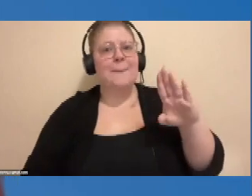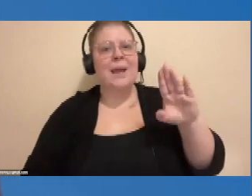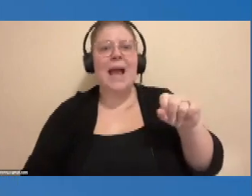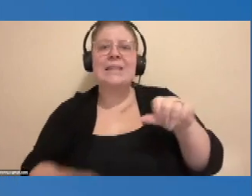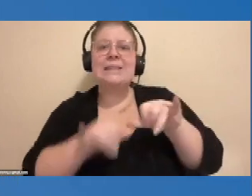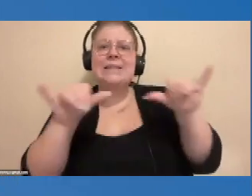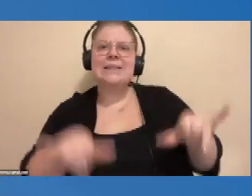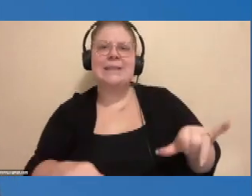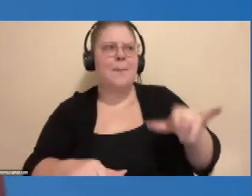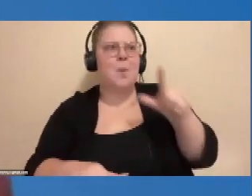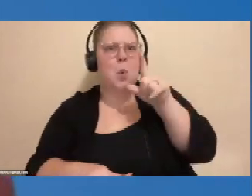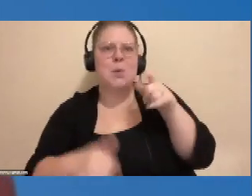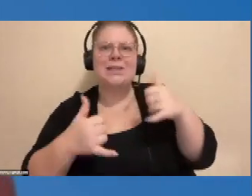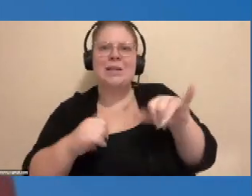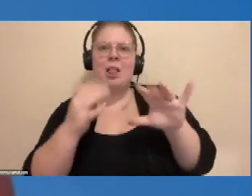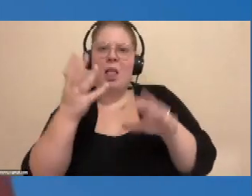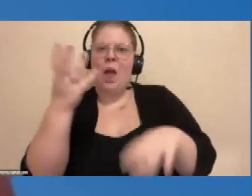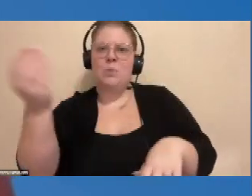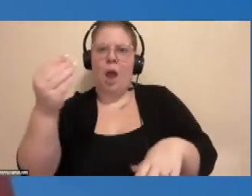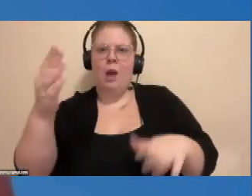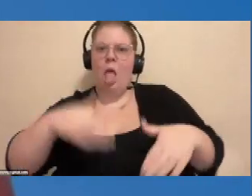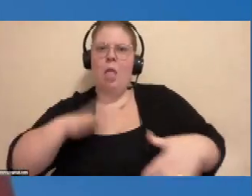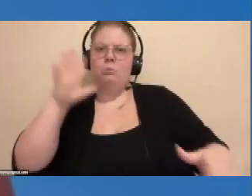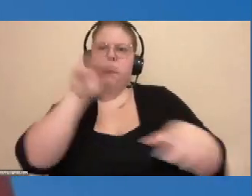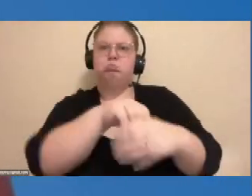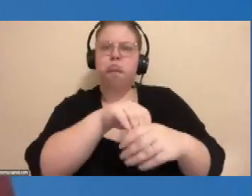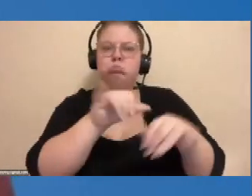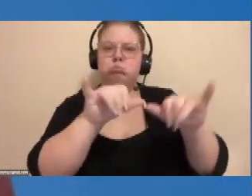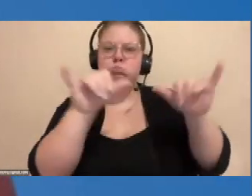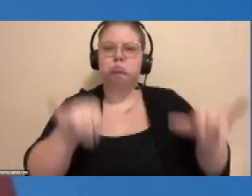completely learning more about